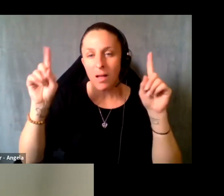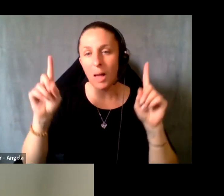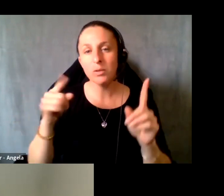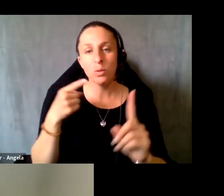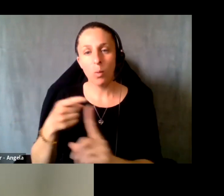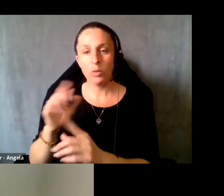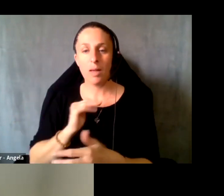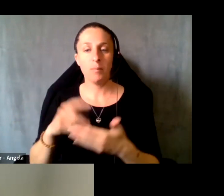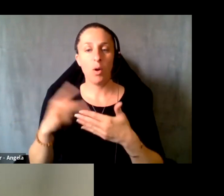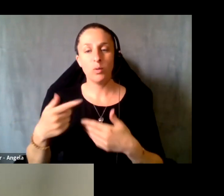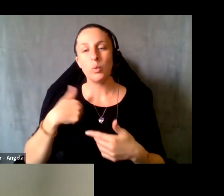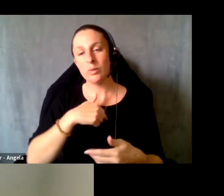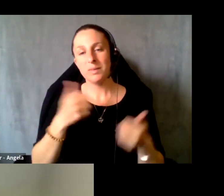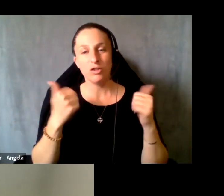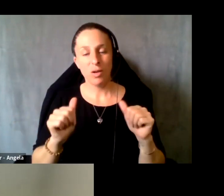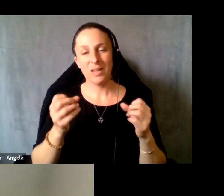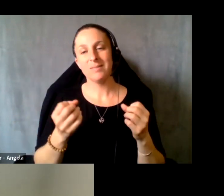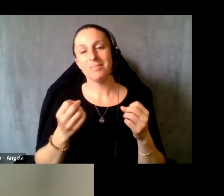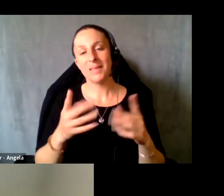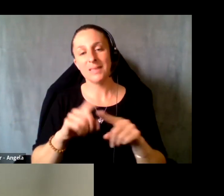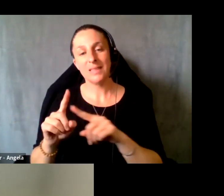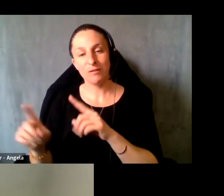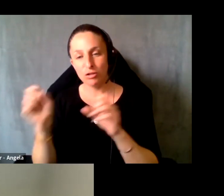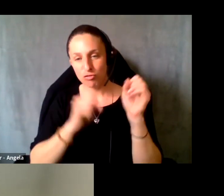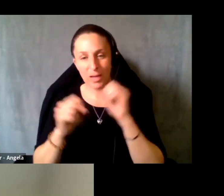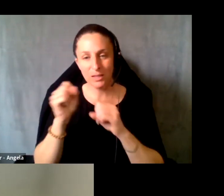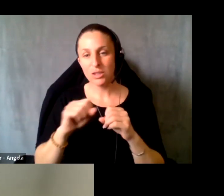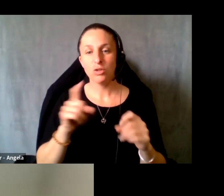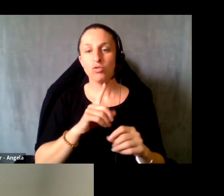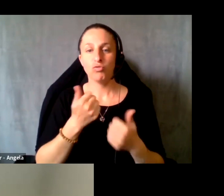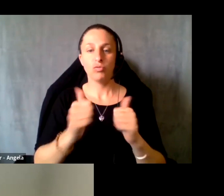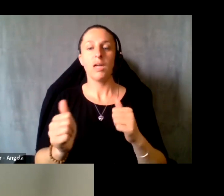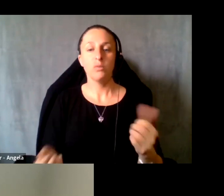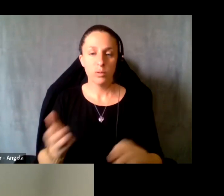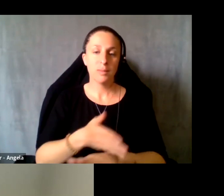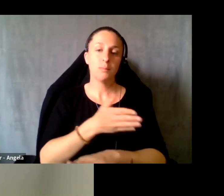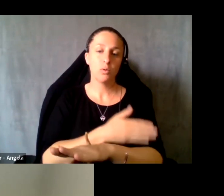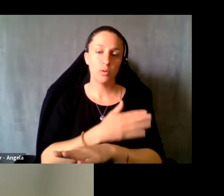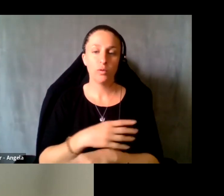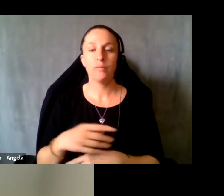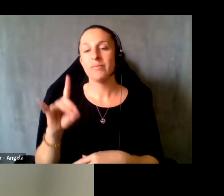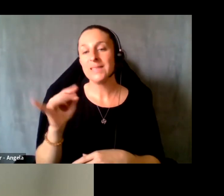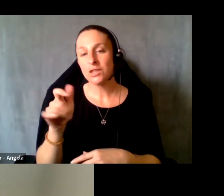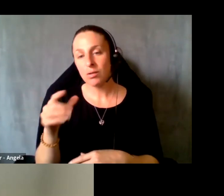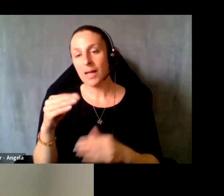been trying a number of different strategies to try to improve that and digital equity.